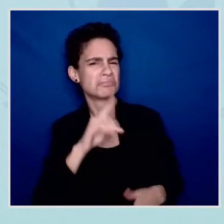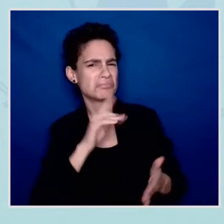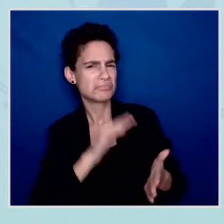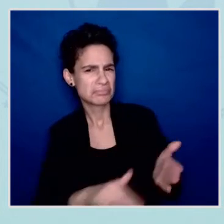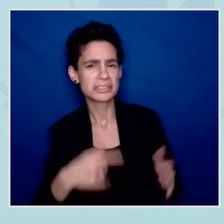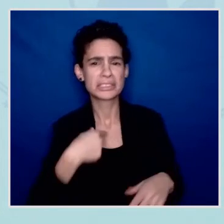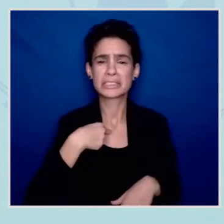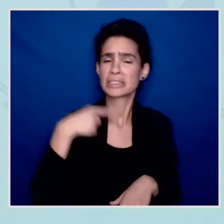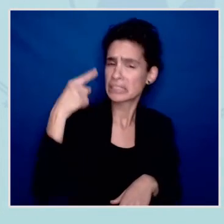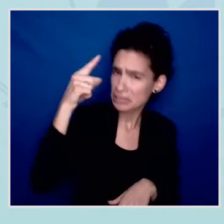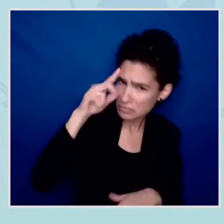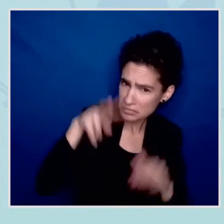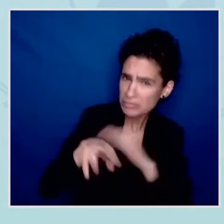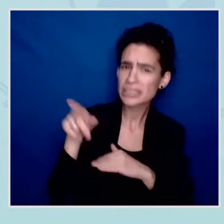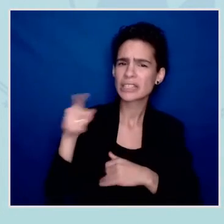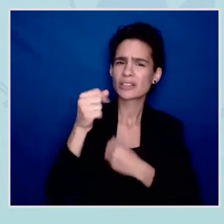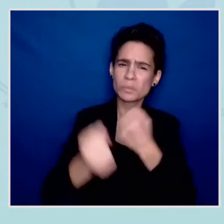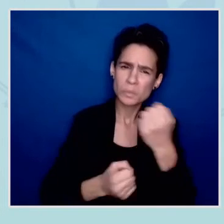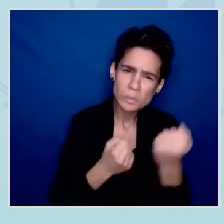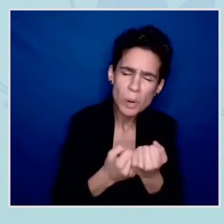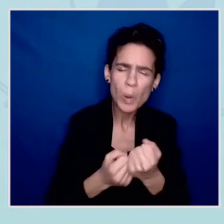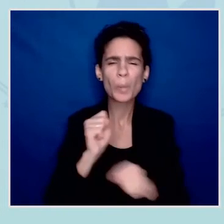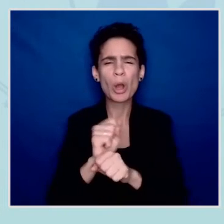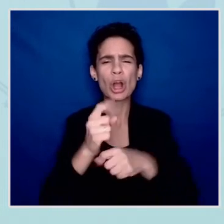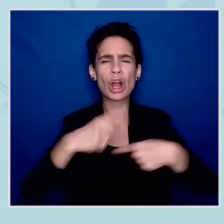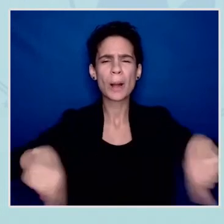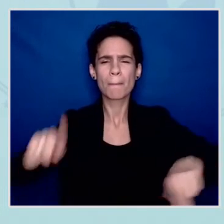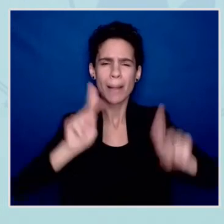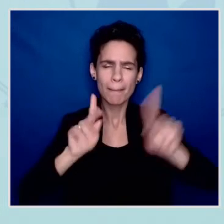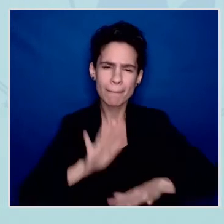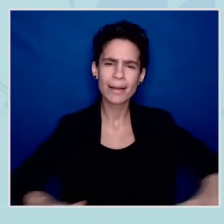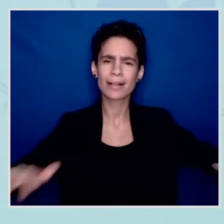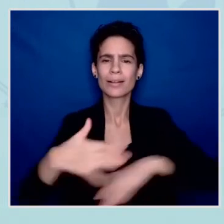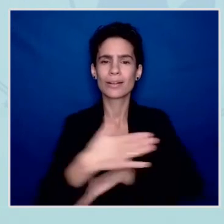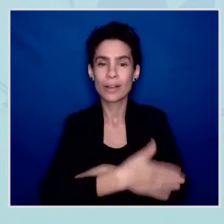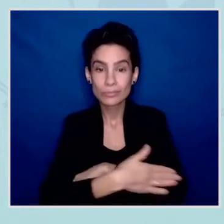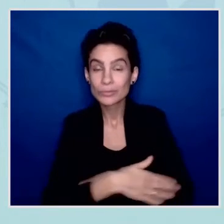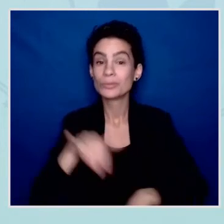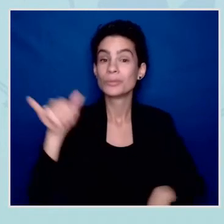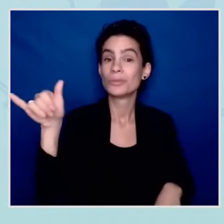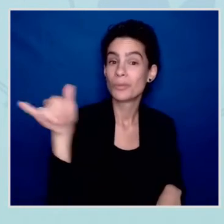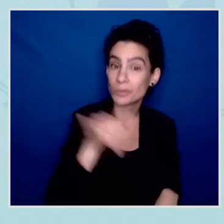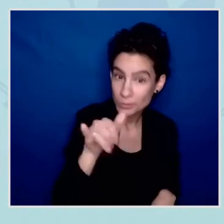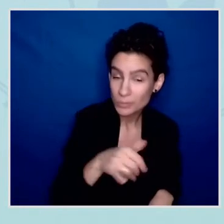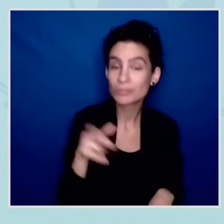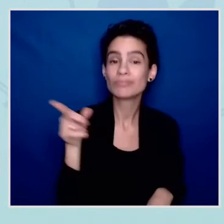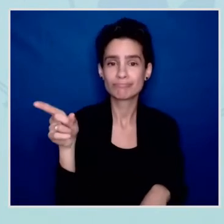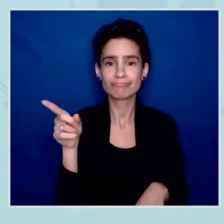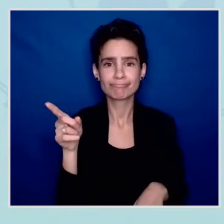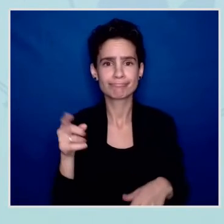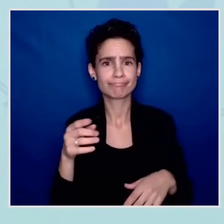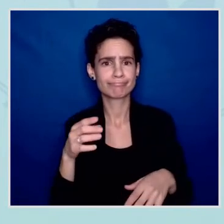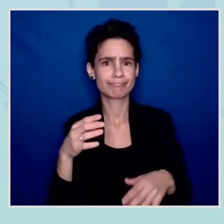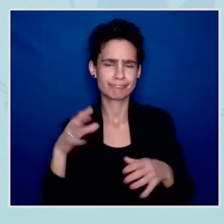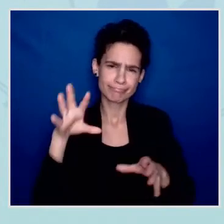I'M CONFIDENT HE COULD HAVE DONE A FANTASTIC JOB, I COULD